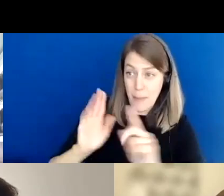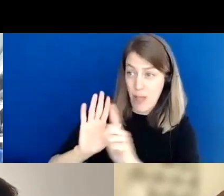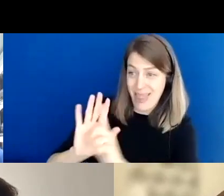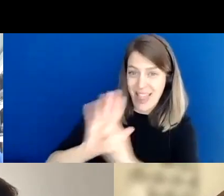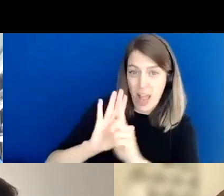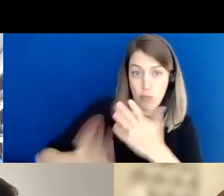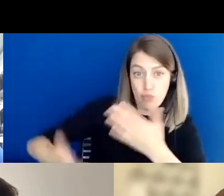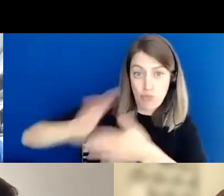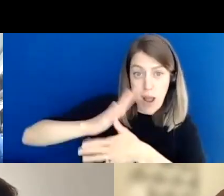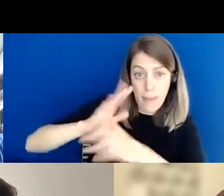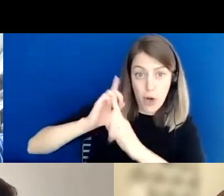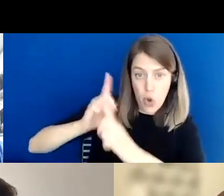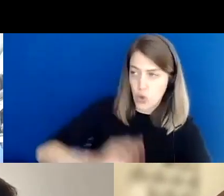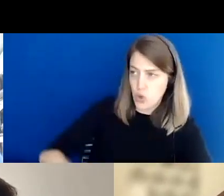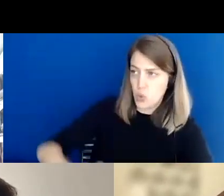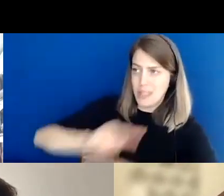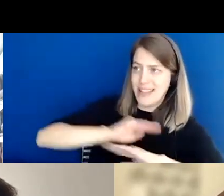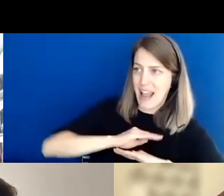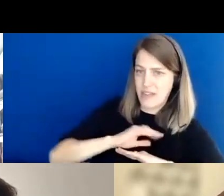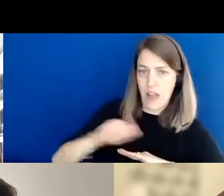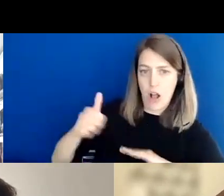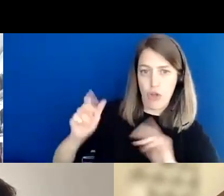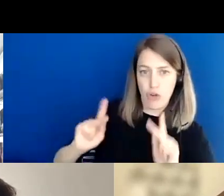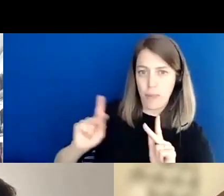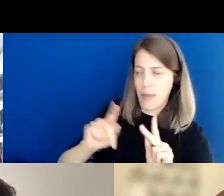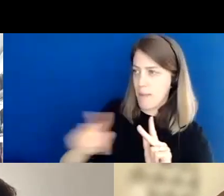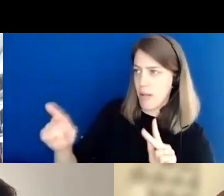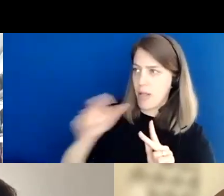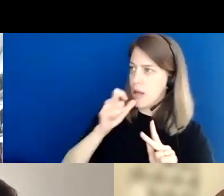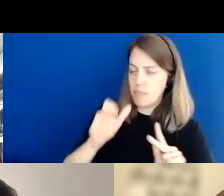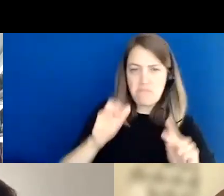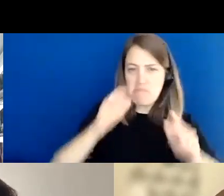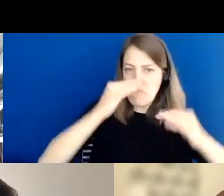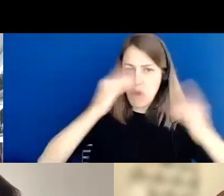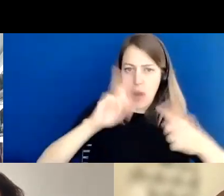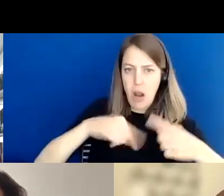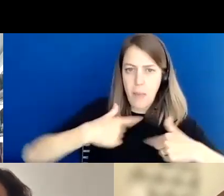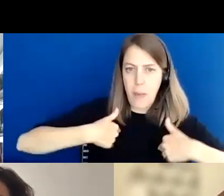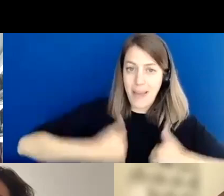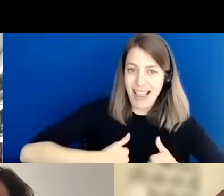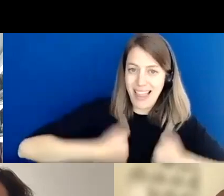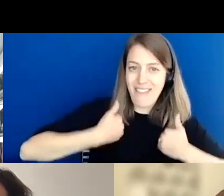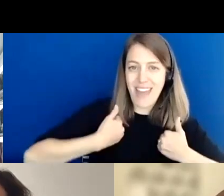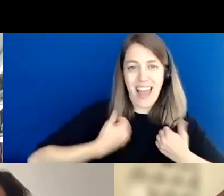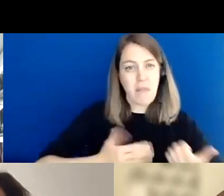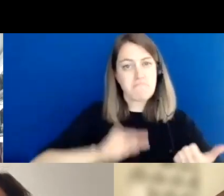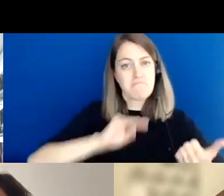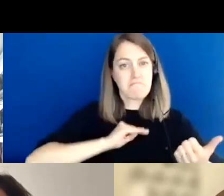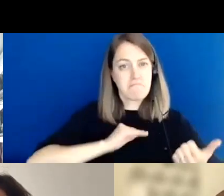wishes not to live fulfilling and complete lives. Are we going to accept people as they are